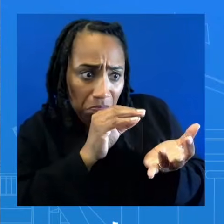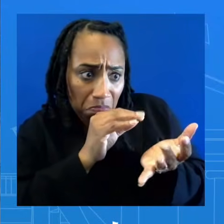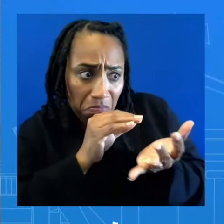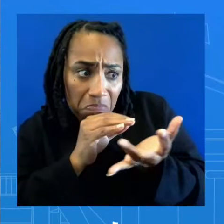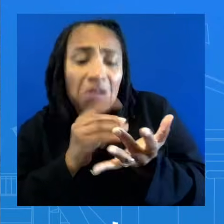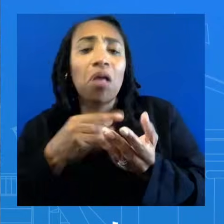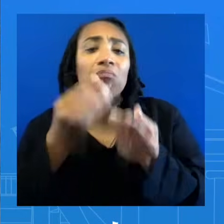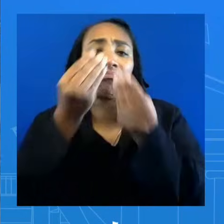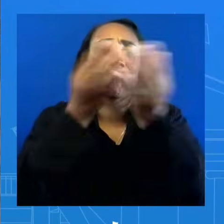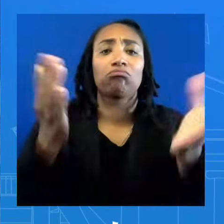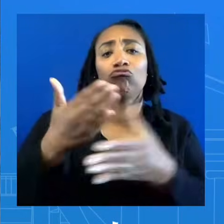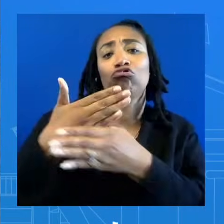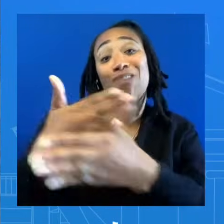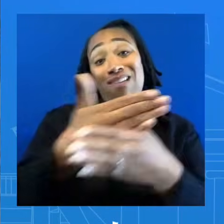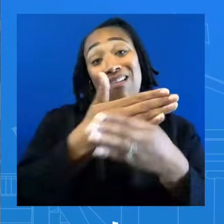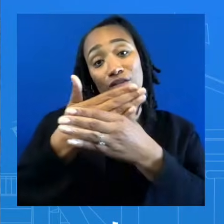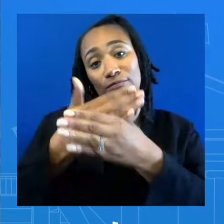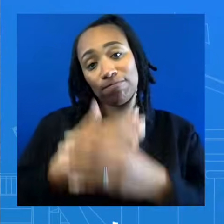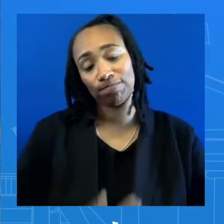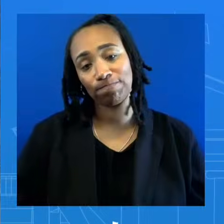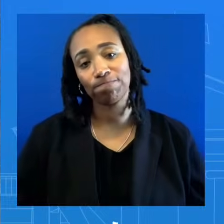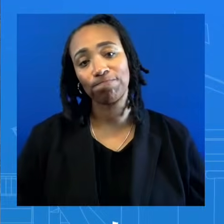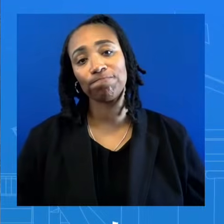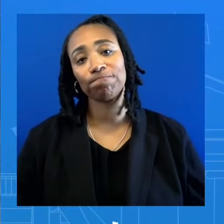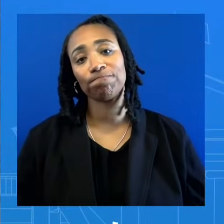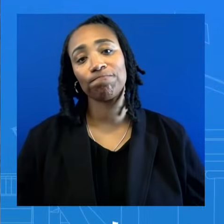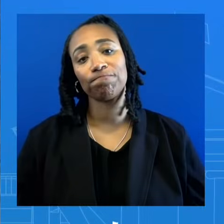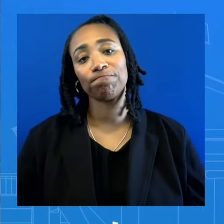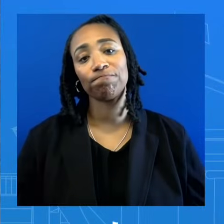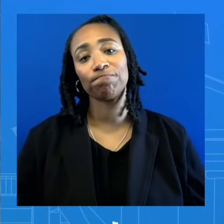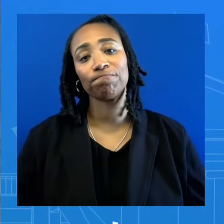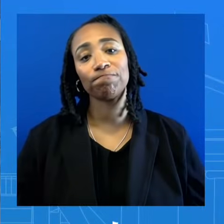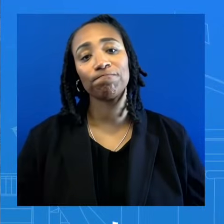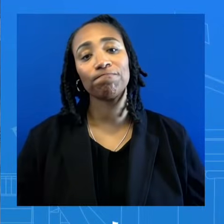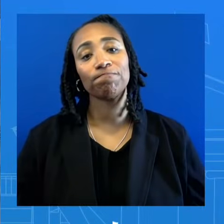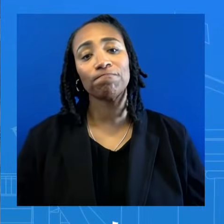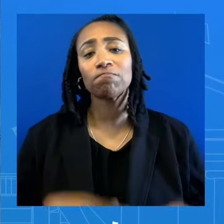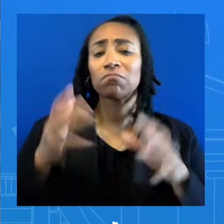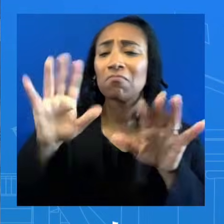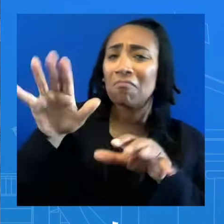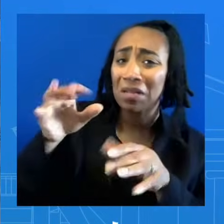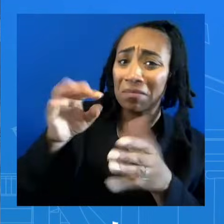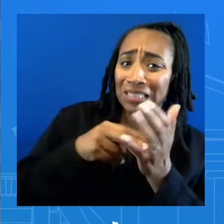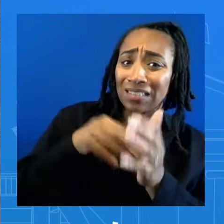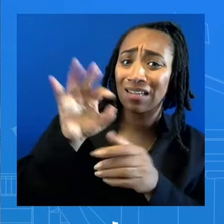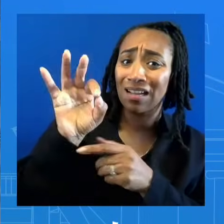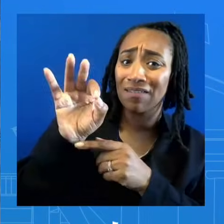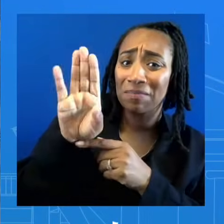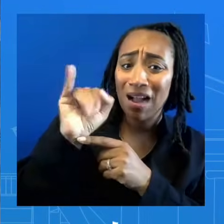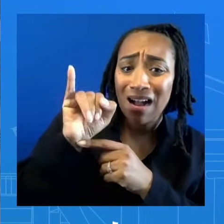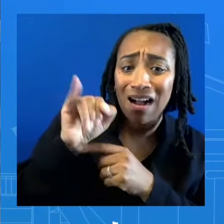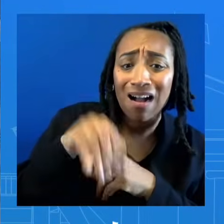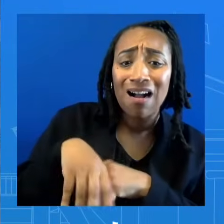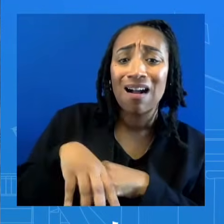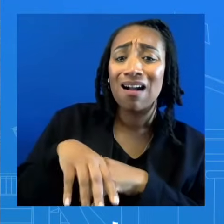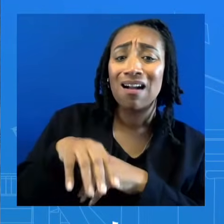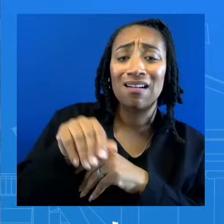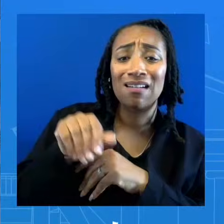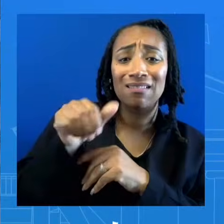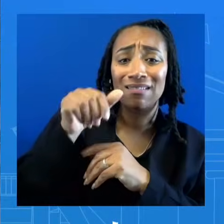there is nobody from the hostage departments that the U.S. was dealing who on the ground now in Syria? Because I'm aware of the Hostage Aid --